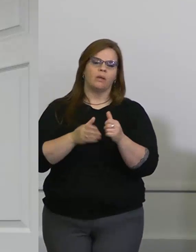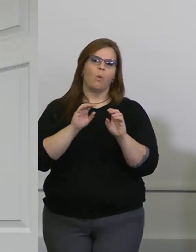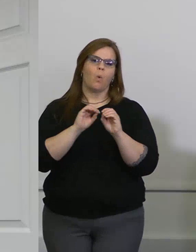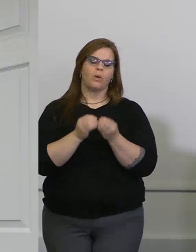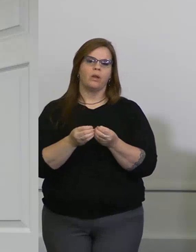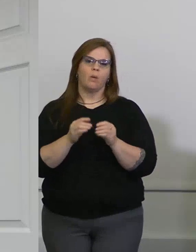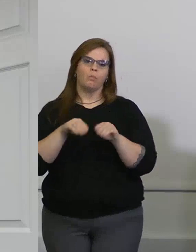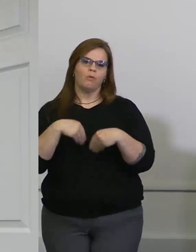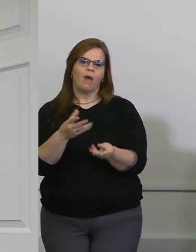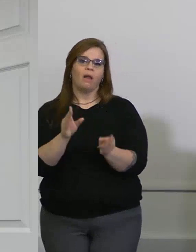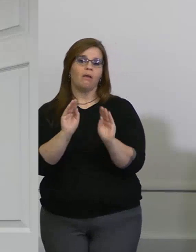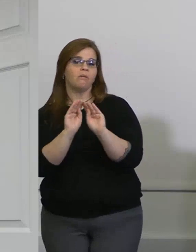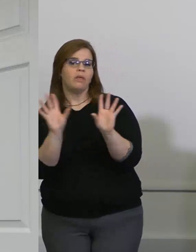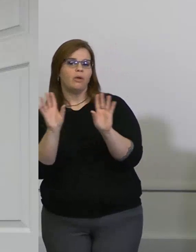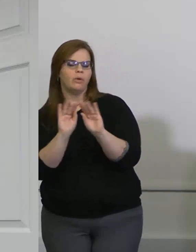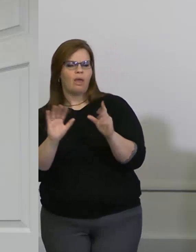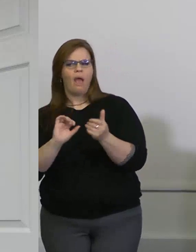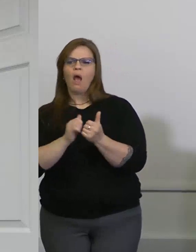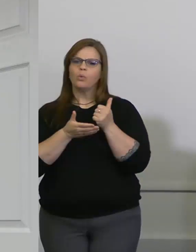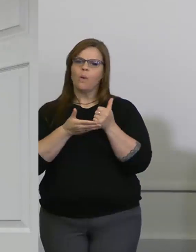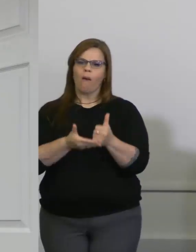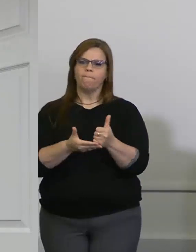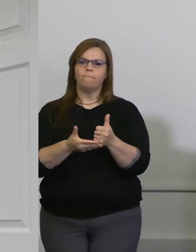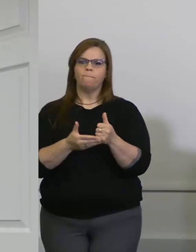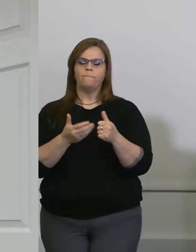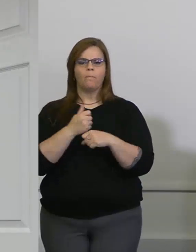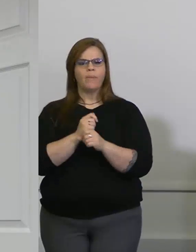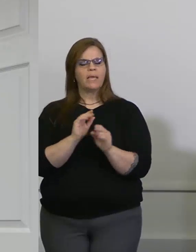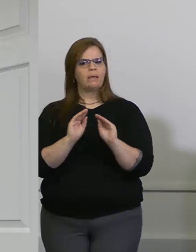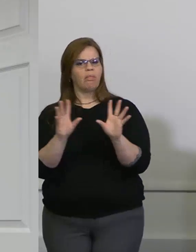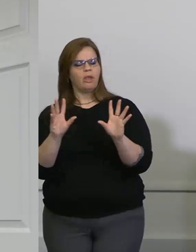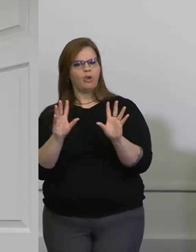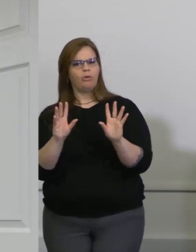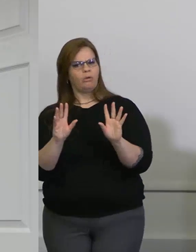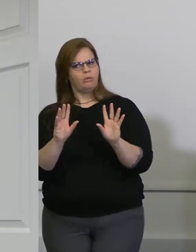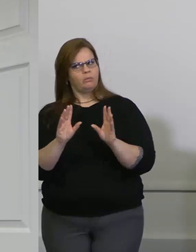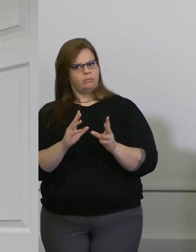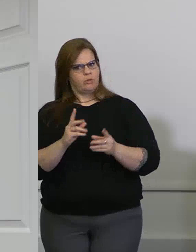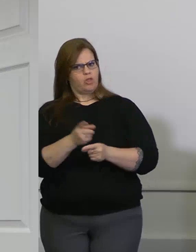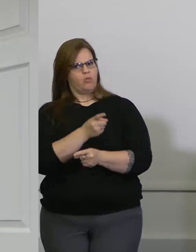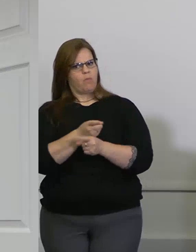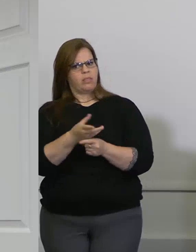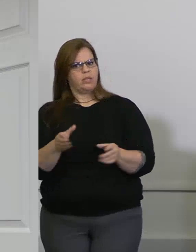like how do you help make it super clear to people what the right thing to do is and how to do that.